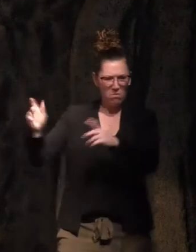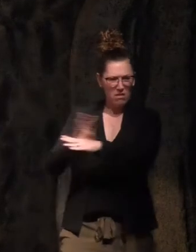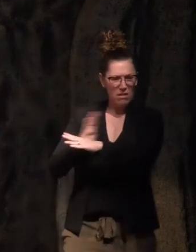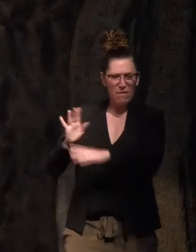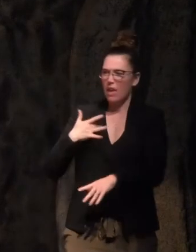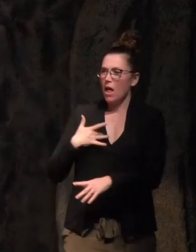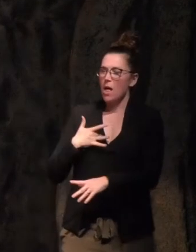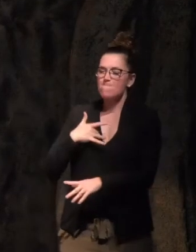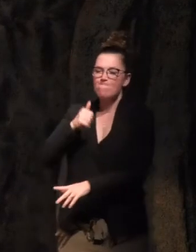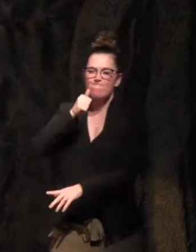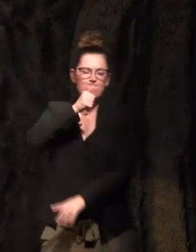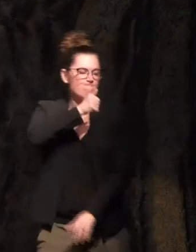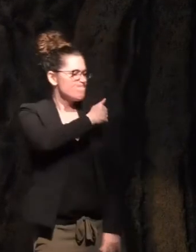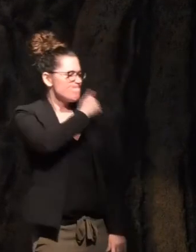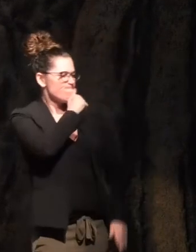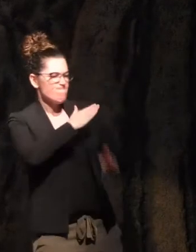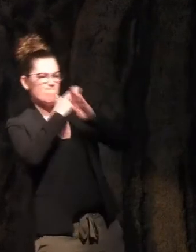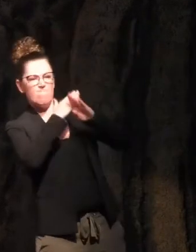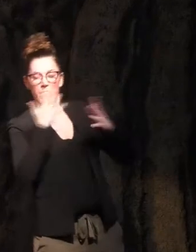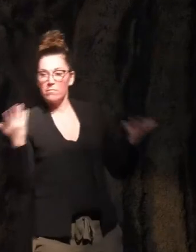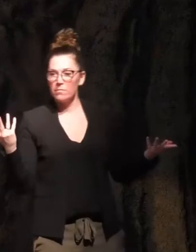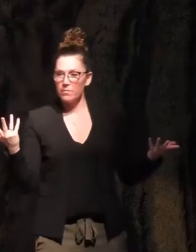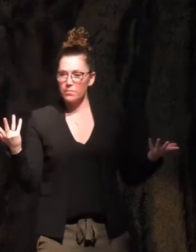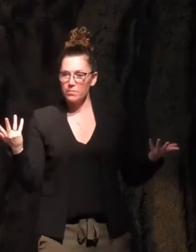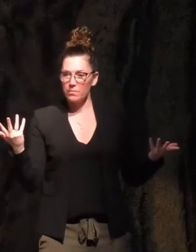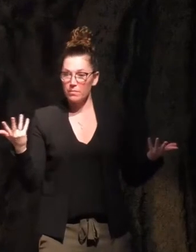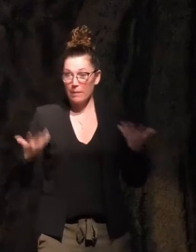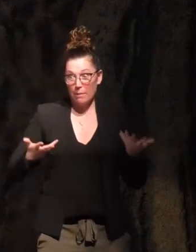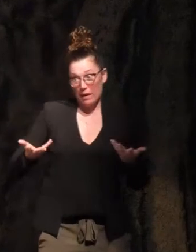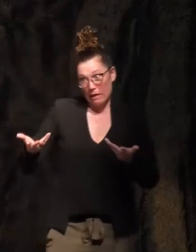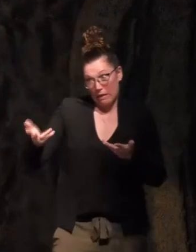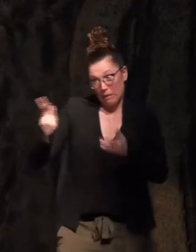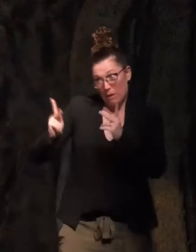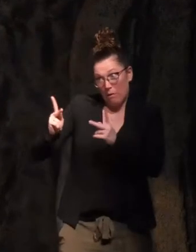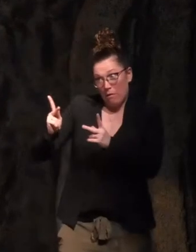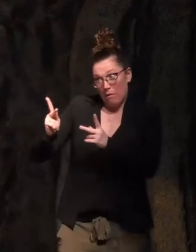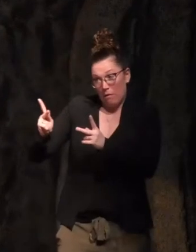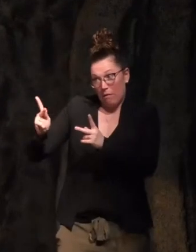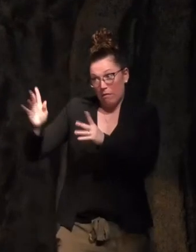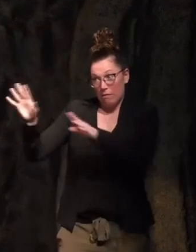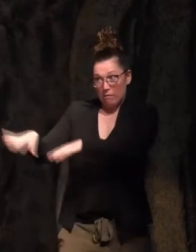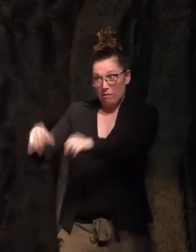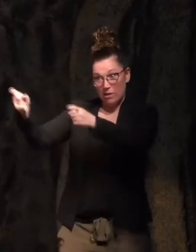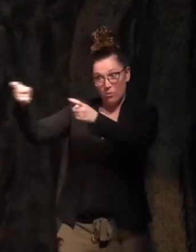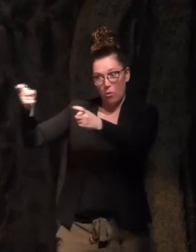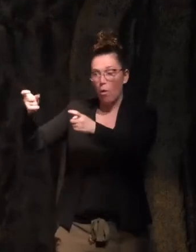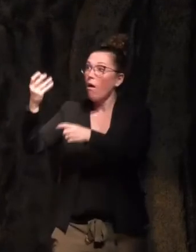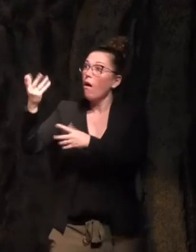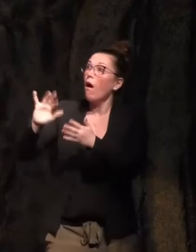Like the folks running them at the time wouldn't tell us, or maybe just me, how things actually worked.